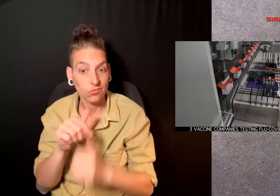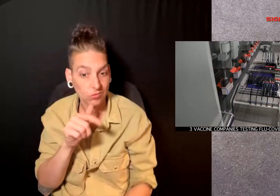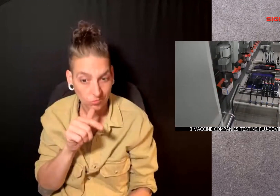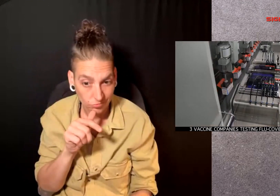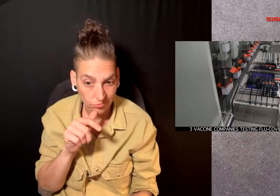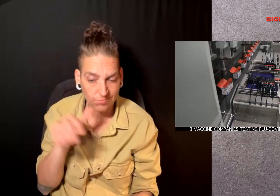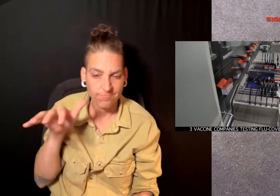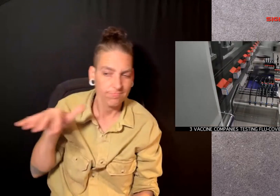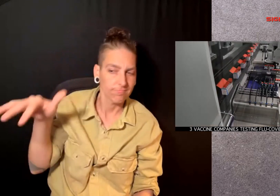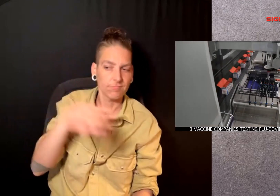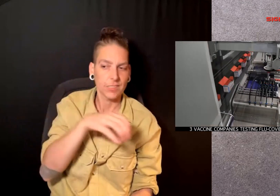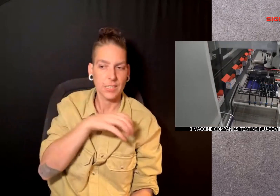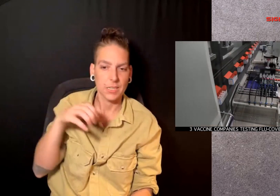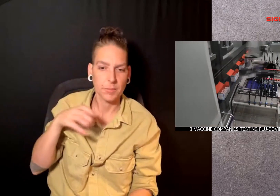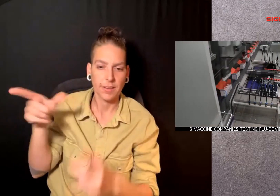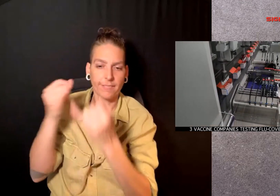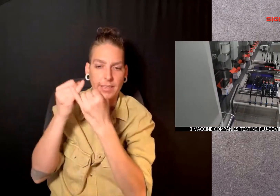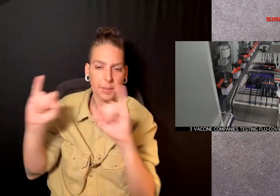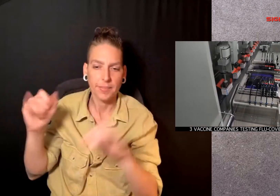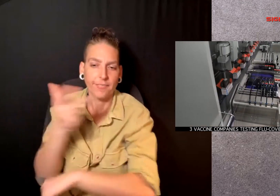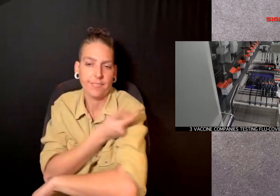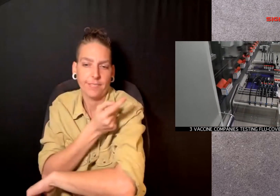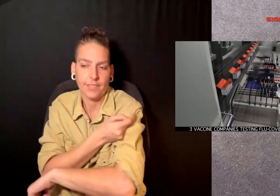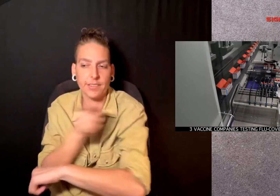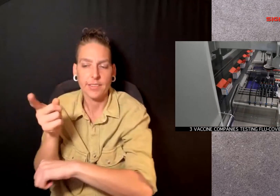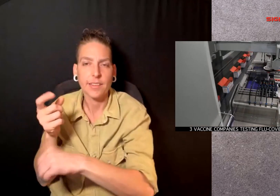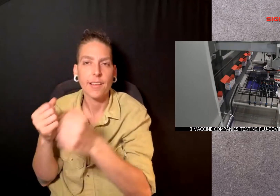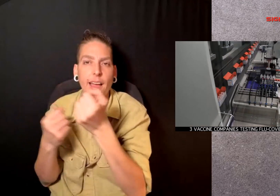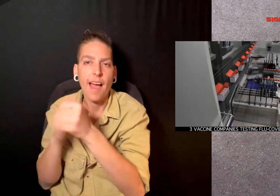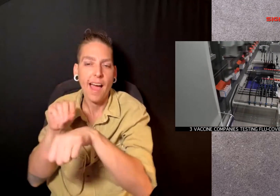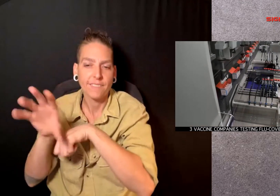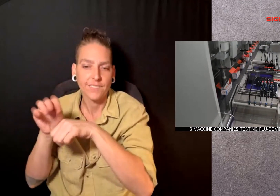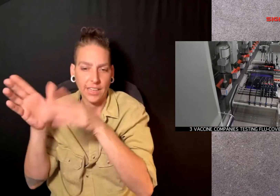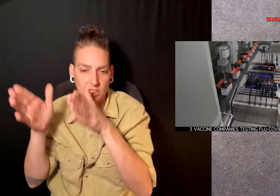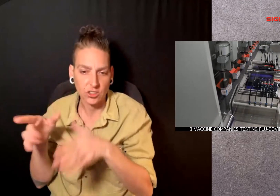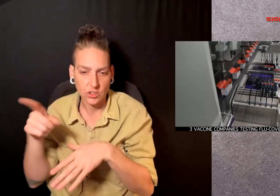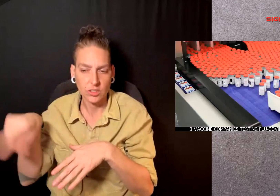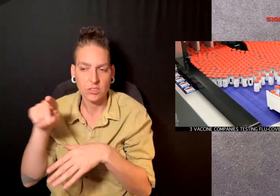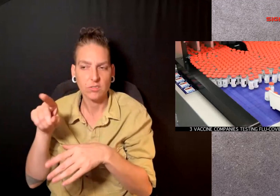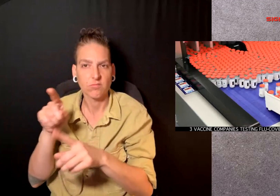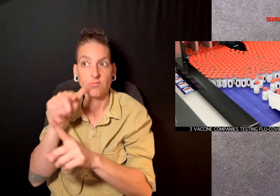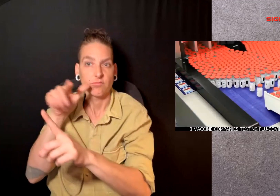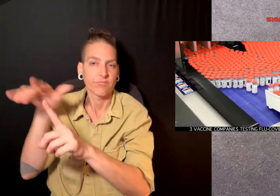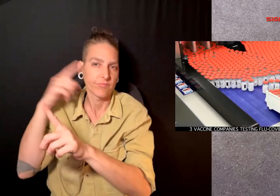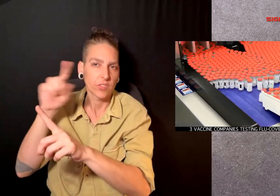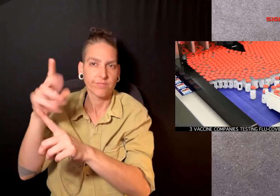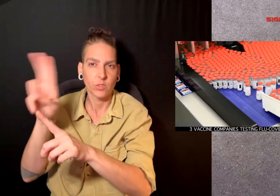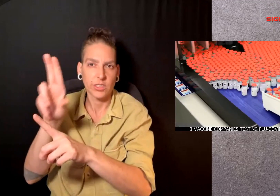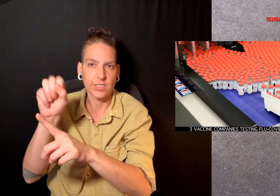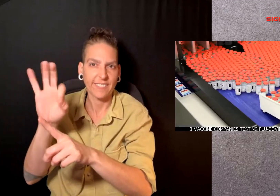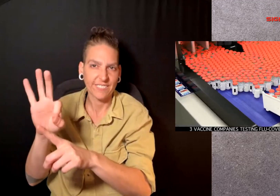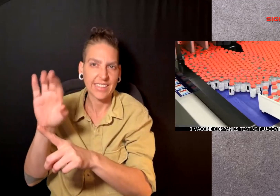the issue with a committee of independent vaccine advisors to the US food and drug administration